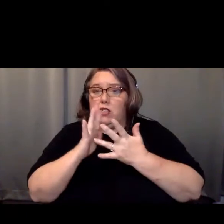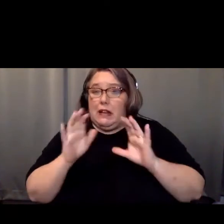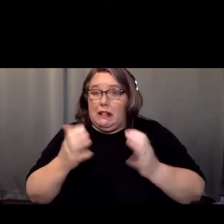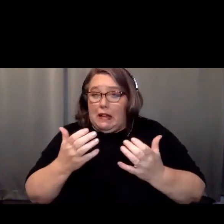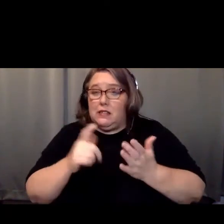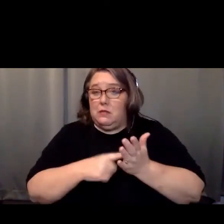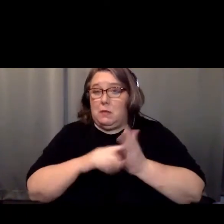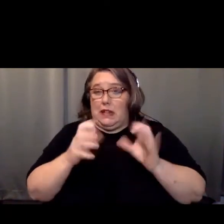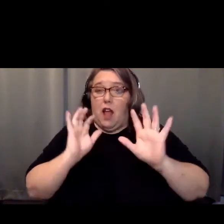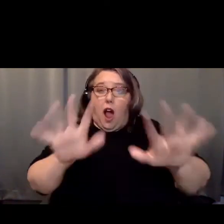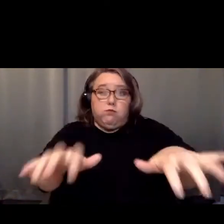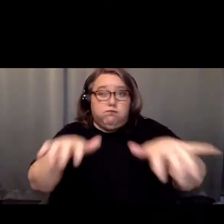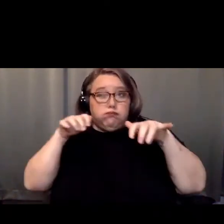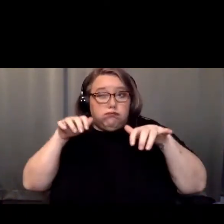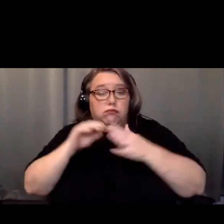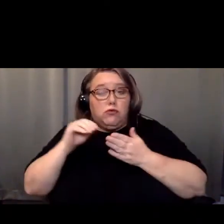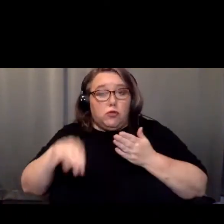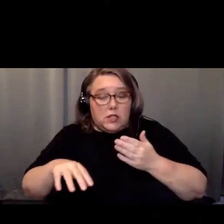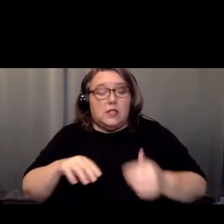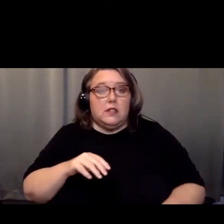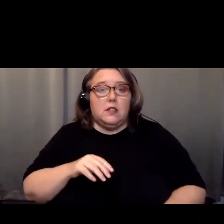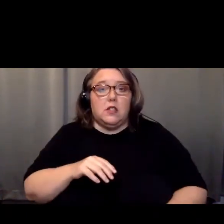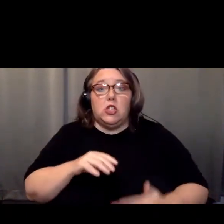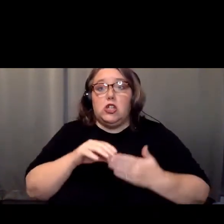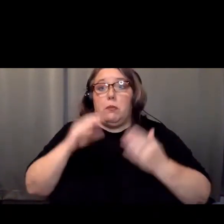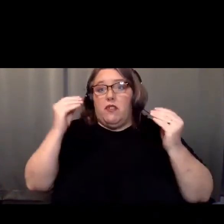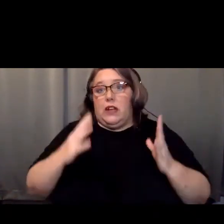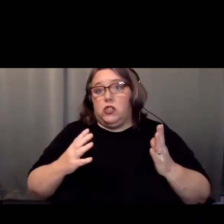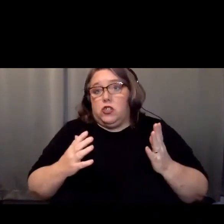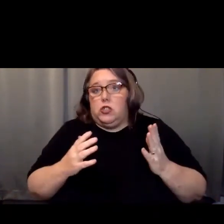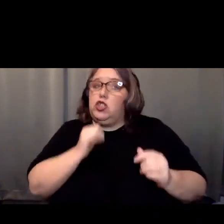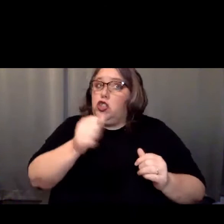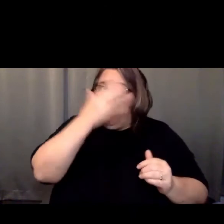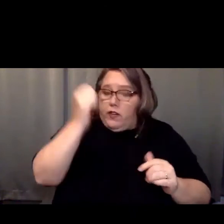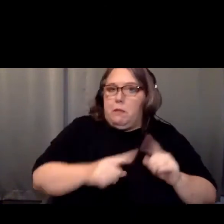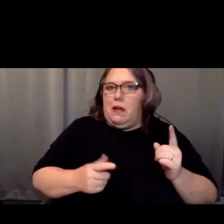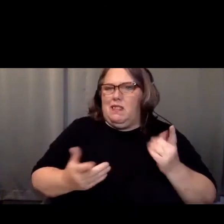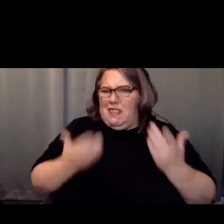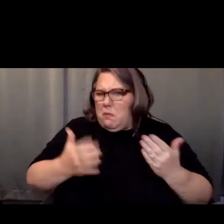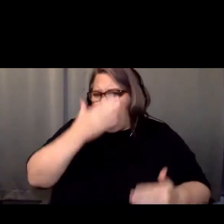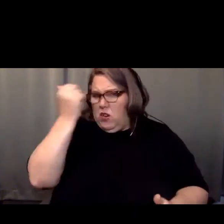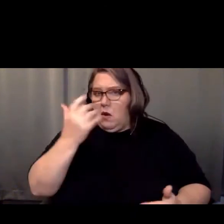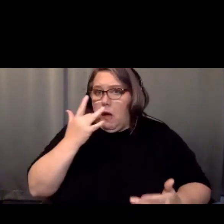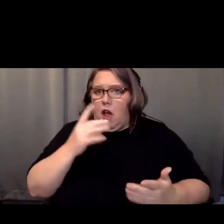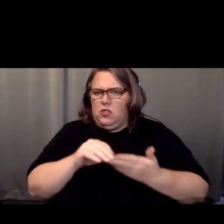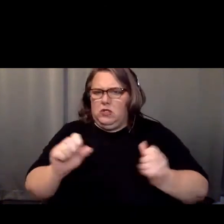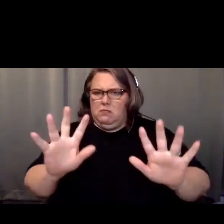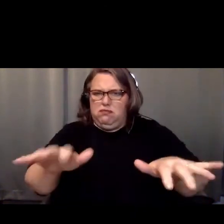the professors might, they shouldn't, but they might forget that you need accommodations and so, maybe a week ahead